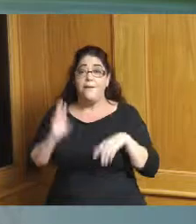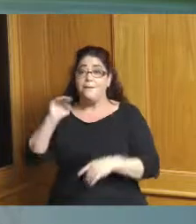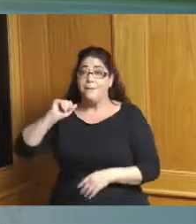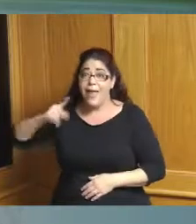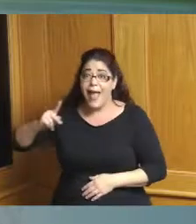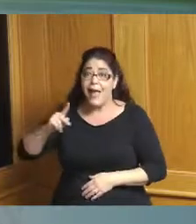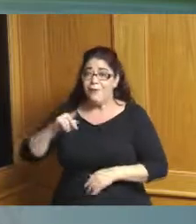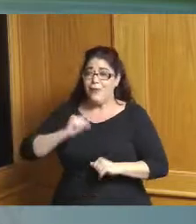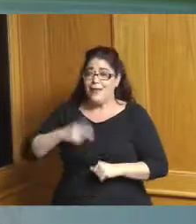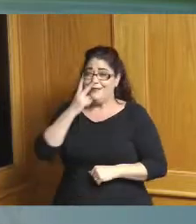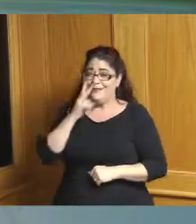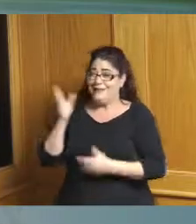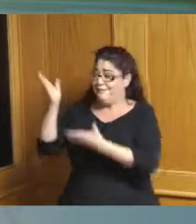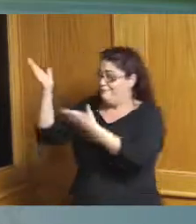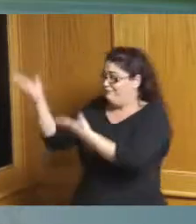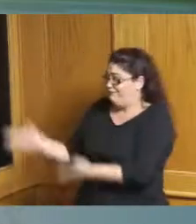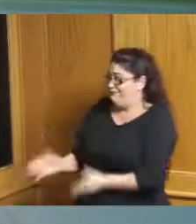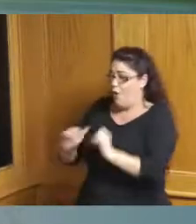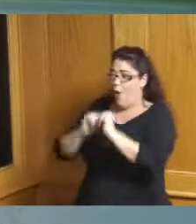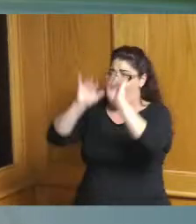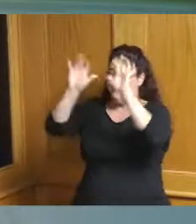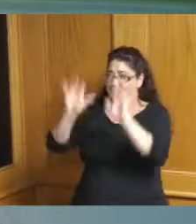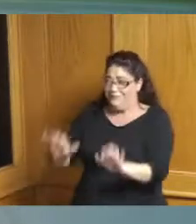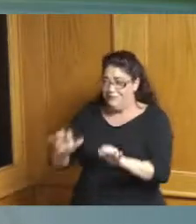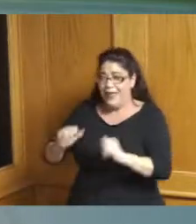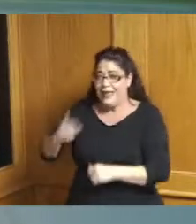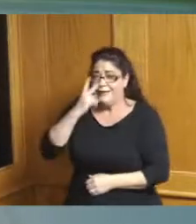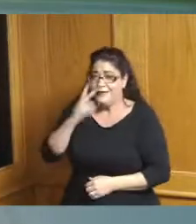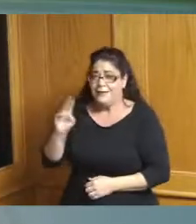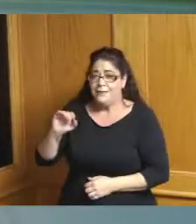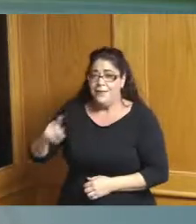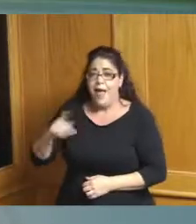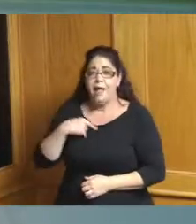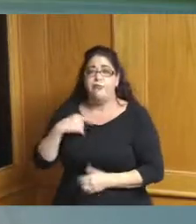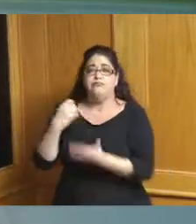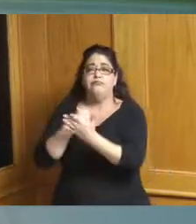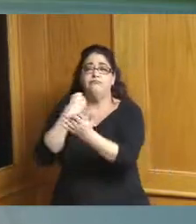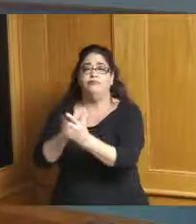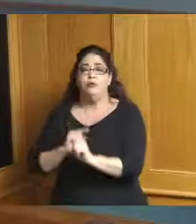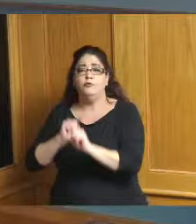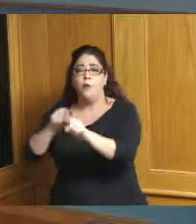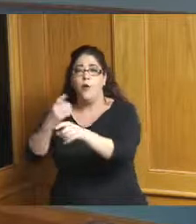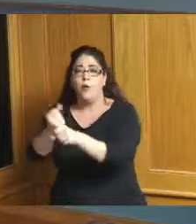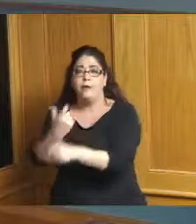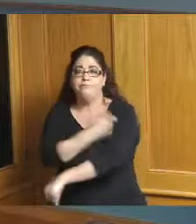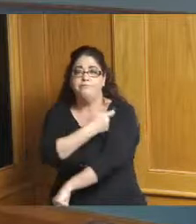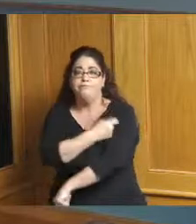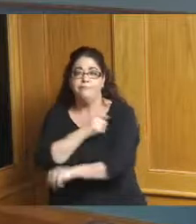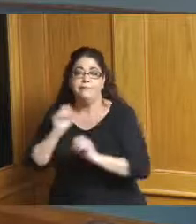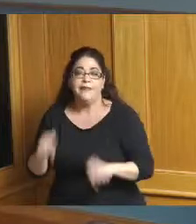vaccinated in Hamilton County and we encourage folks to take advantage of those happy to take any